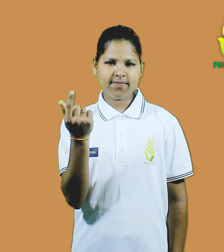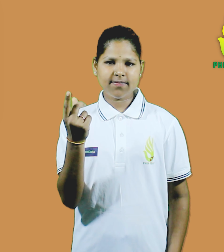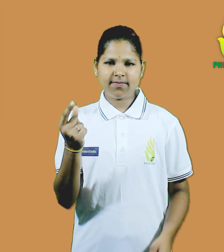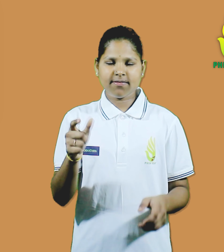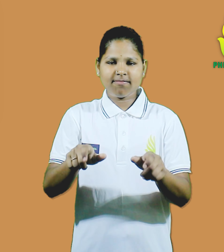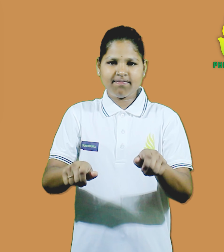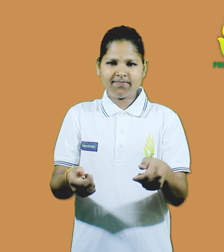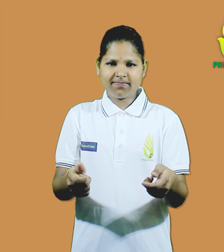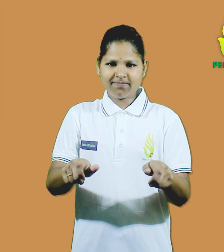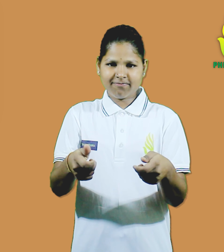Radio